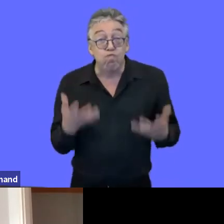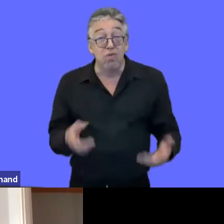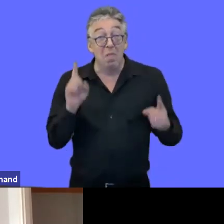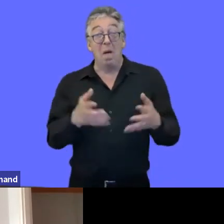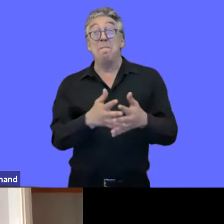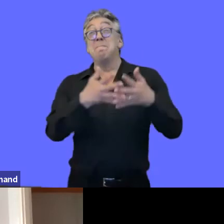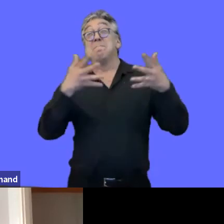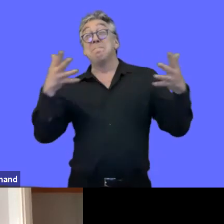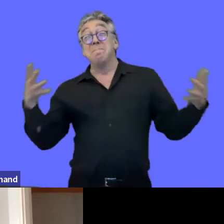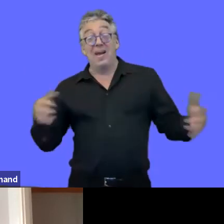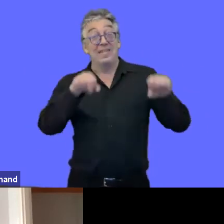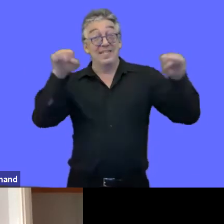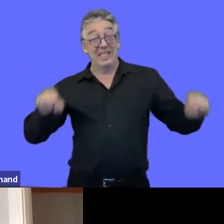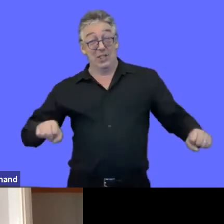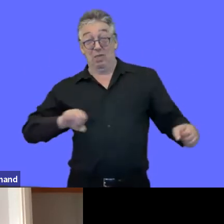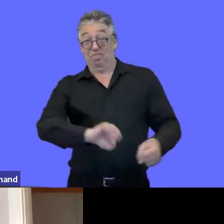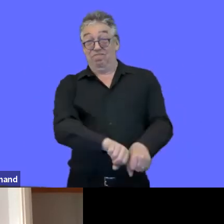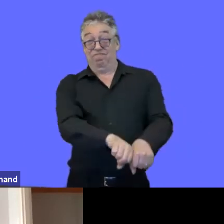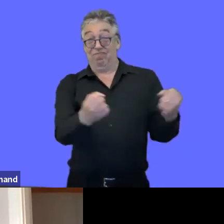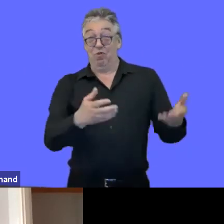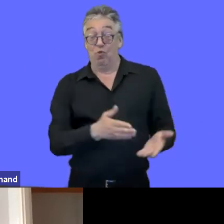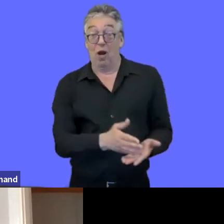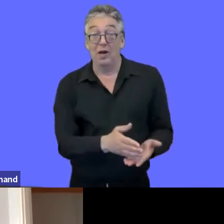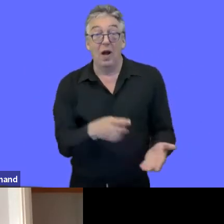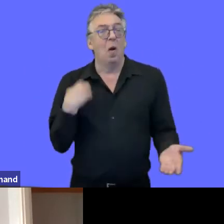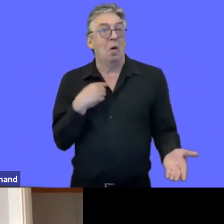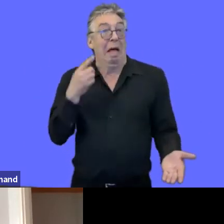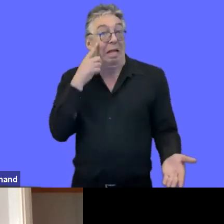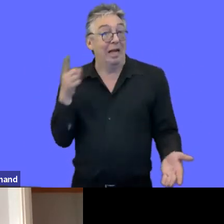and we were concerned that the committee would not accept the argument